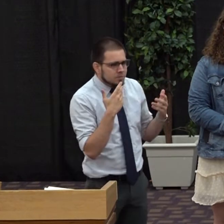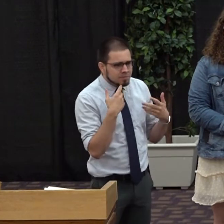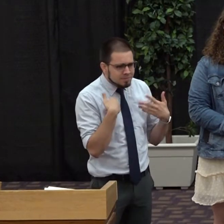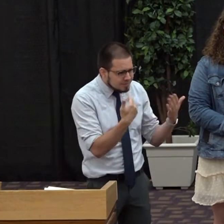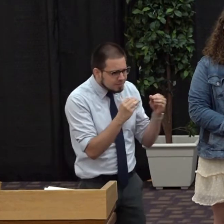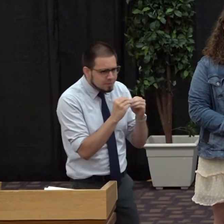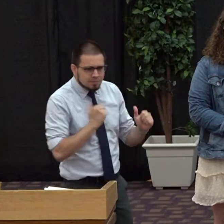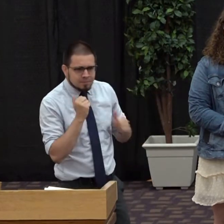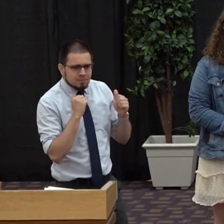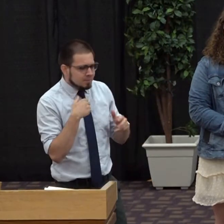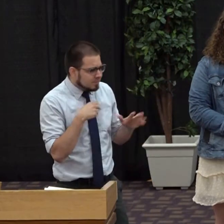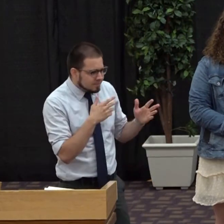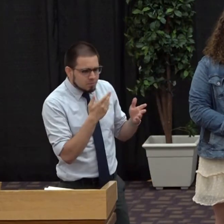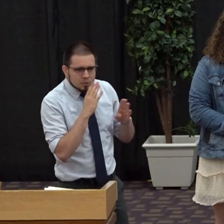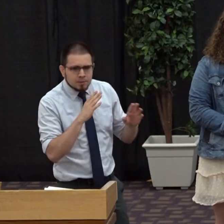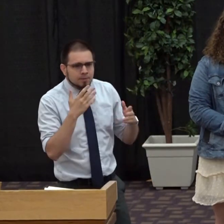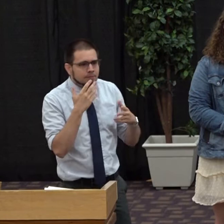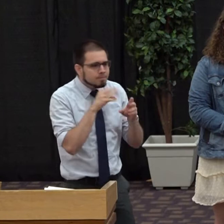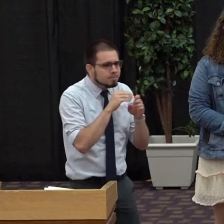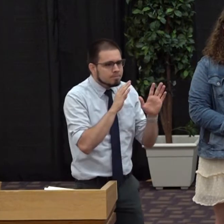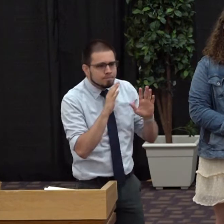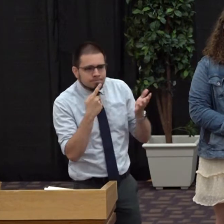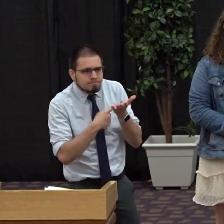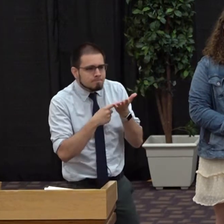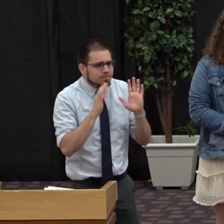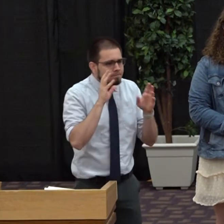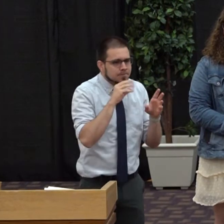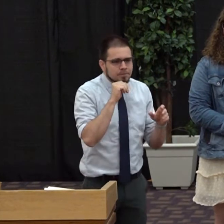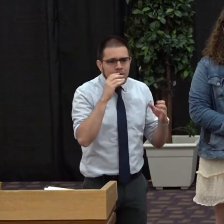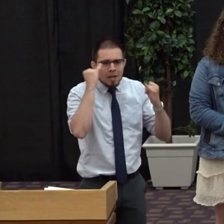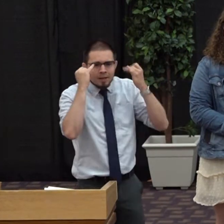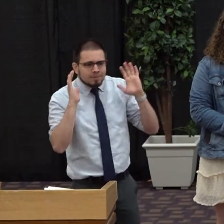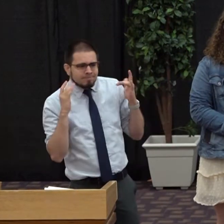At first was really quiet. And over time became more assertive.